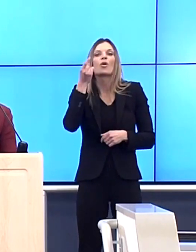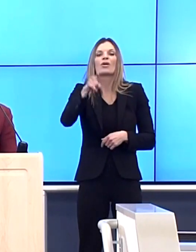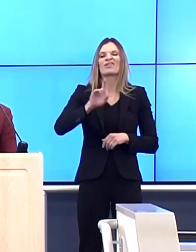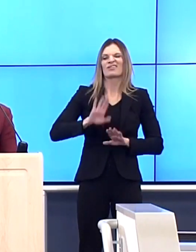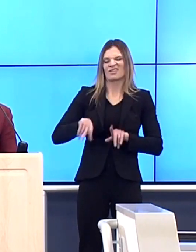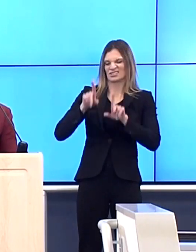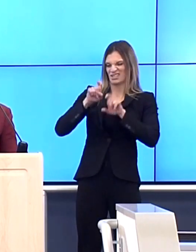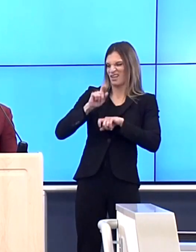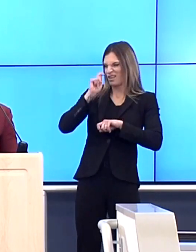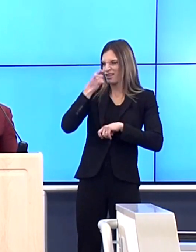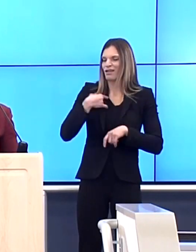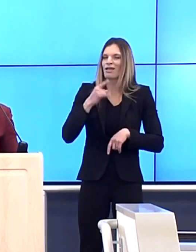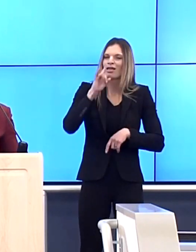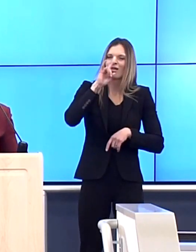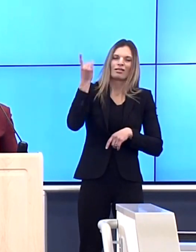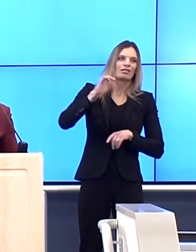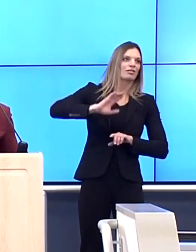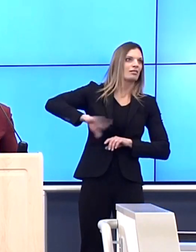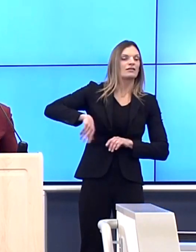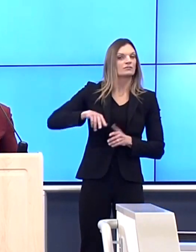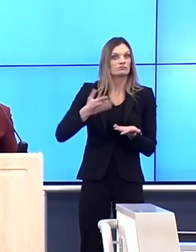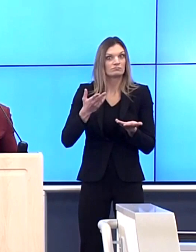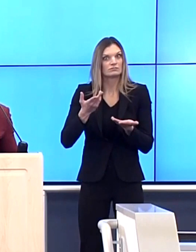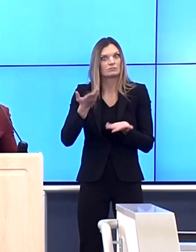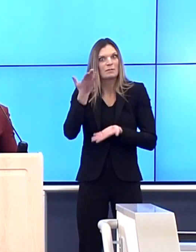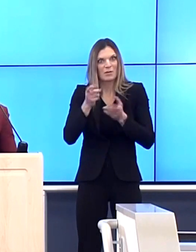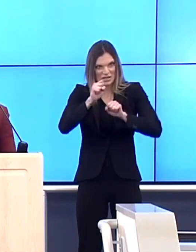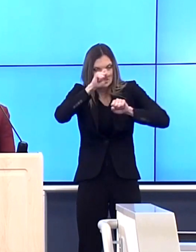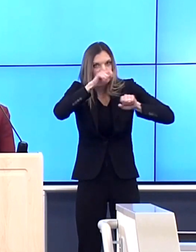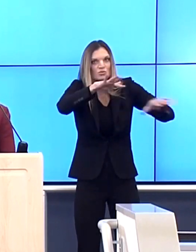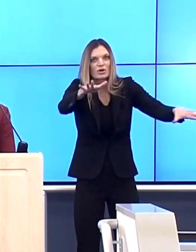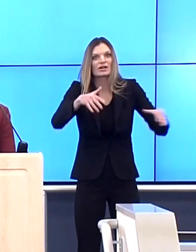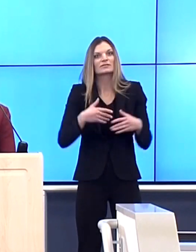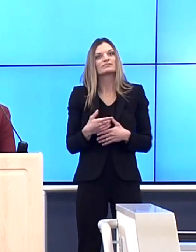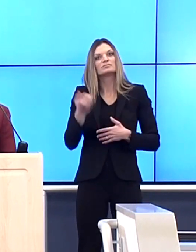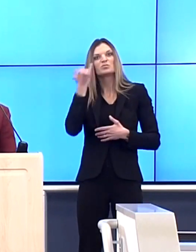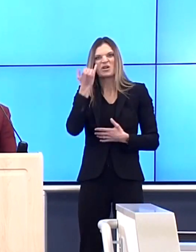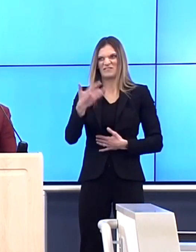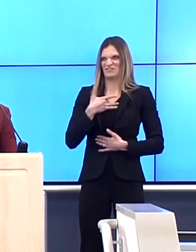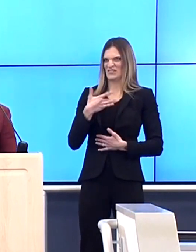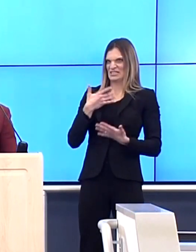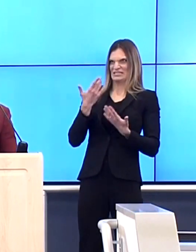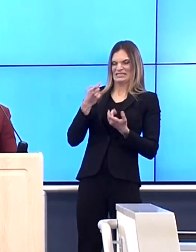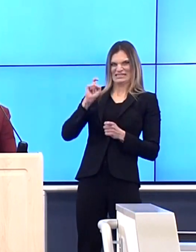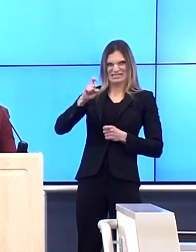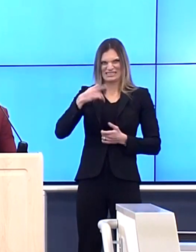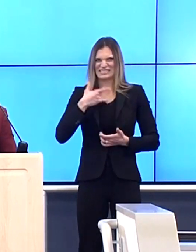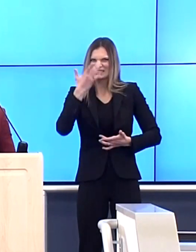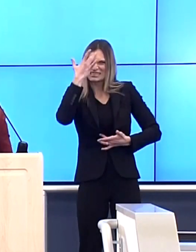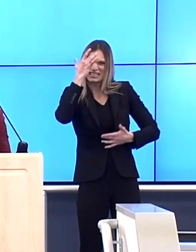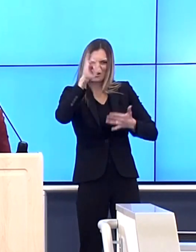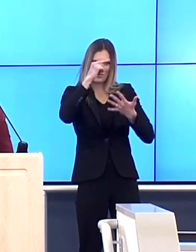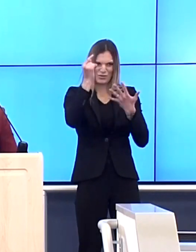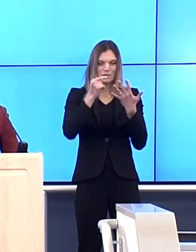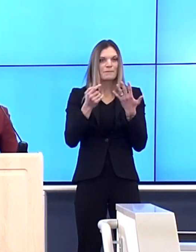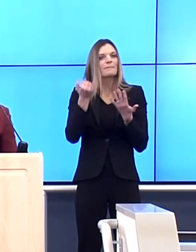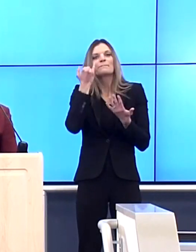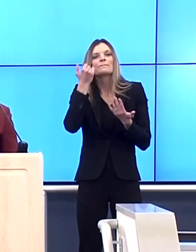BE ABLE TO FIND THE DISEASE AND WE WON’T BE ABLE TO STOP ITS WE WON’T BE ABLE TO STOP ITS SPREAD. SPREAD. THERE ARE MANY MORE PEOPLE WHO THERE ARE MANY MORE PEOPLE WHO HAVE THE VIRUS AND LIKELY ARE HAVE THE VIRUS AND LIKELY ARE NOT GETTING A TEST. NOT GETTING A TEST. IF YOU THINK YOU NEED A TEST,